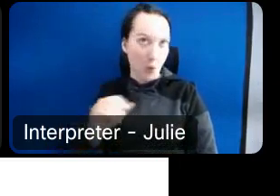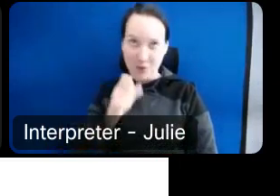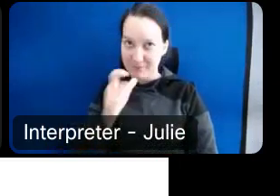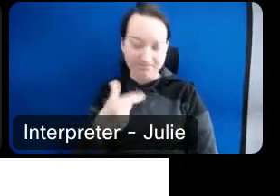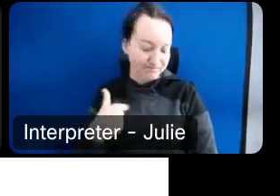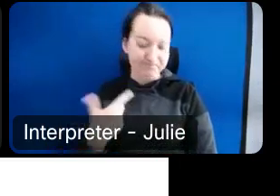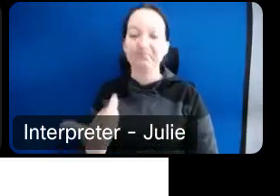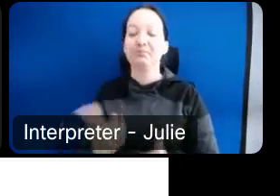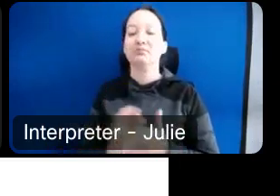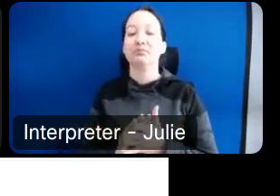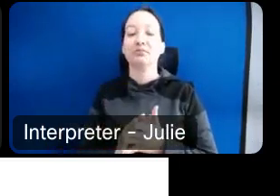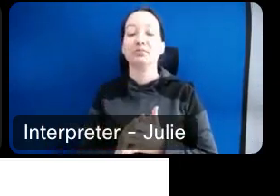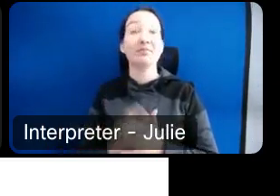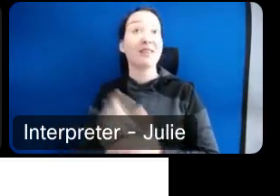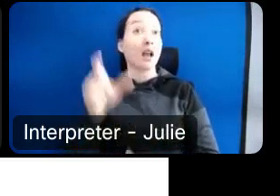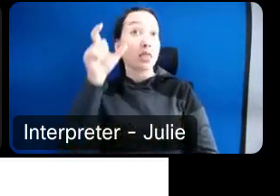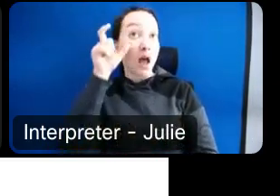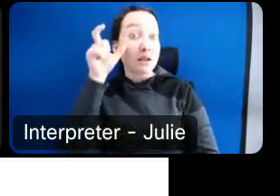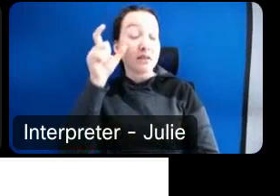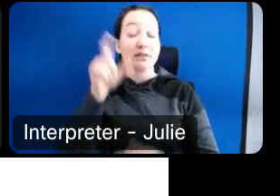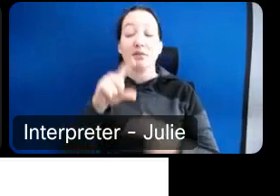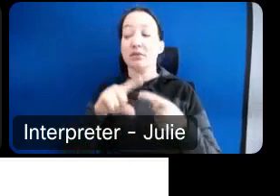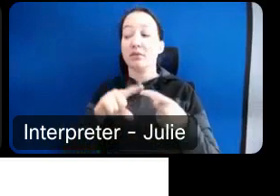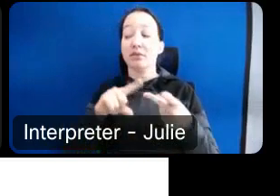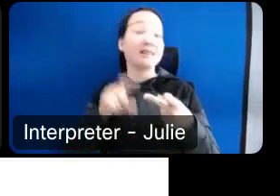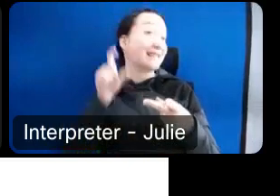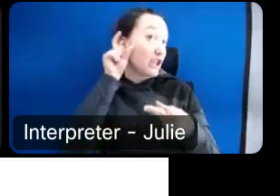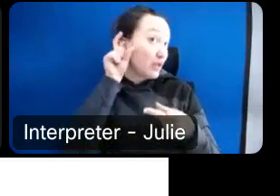Is classes right? Hearing AIDS.